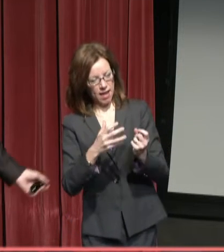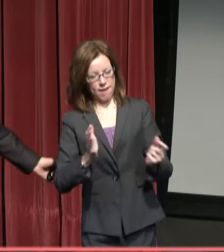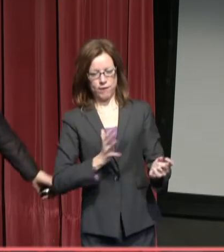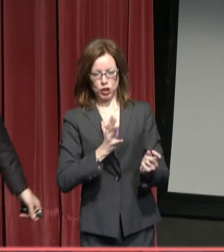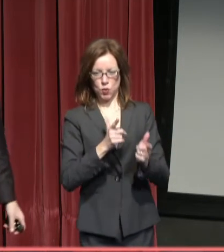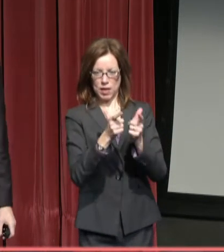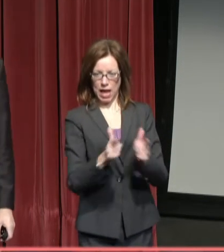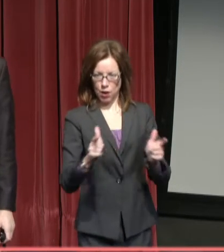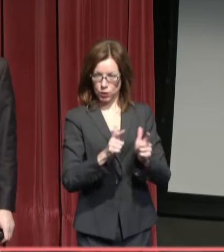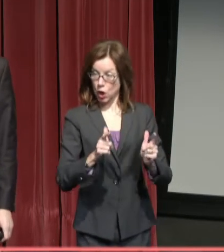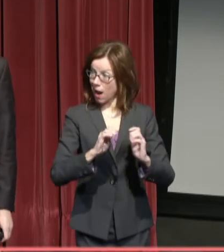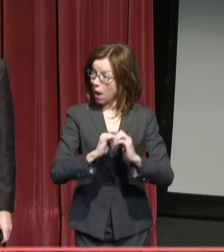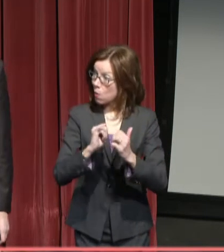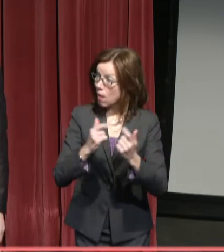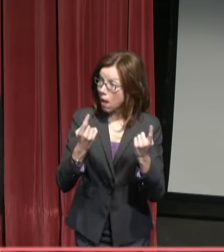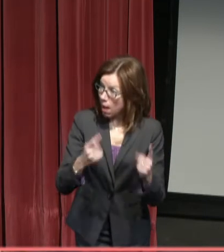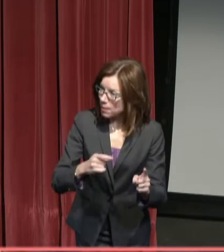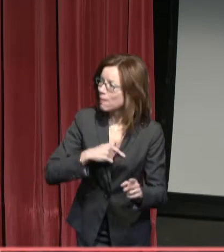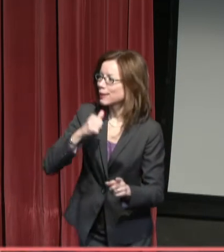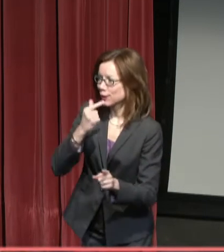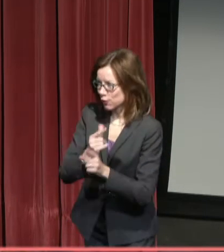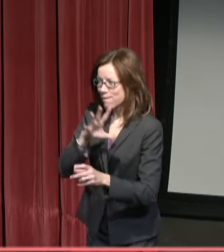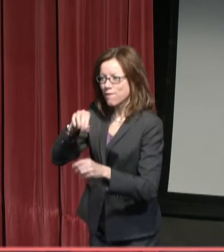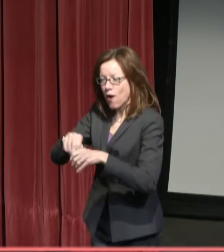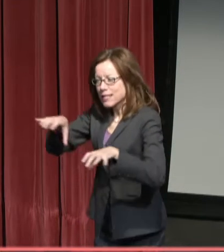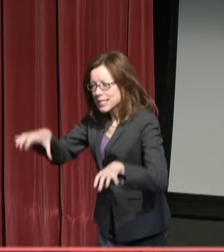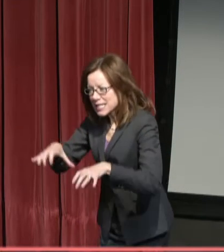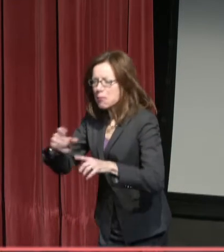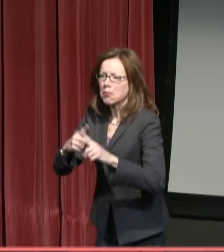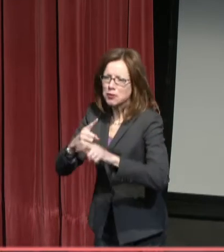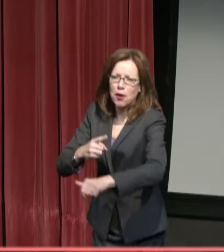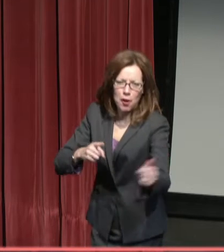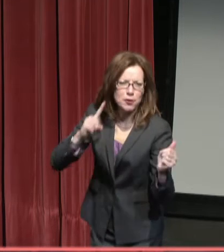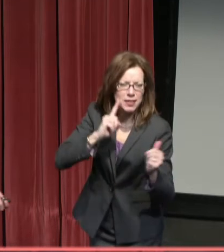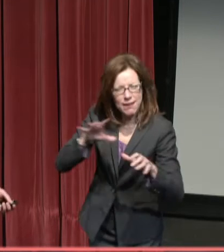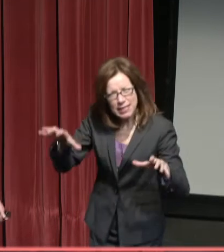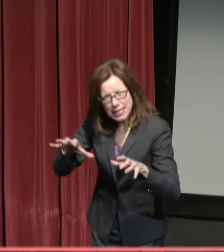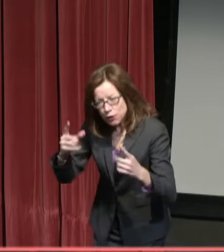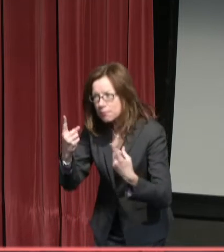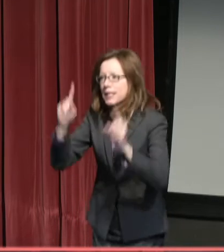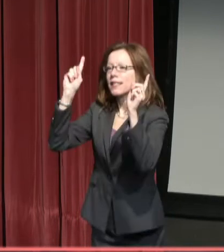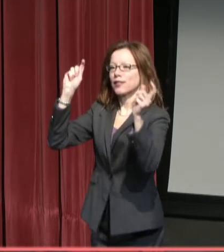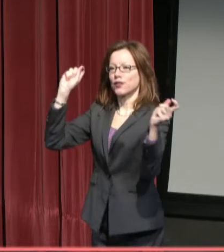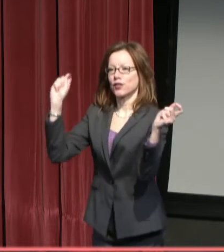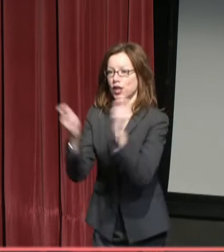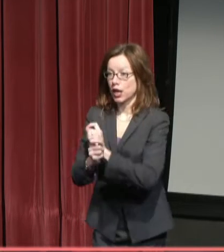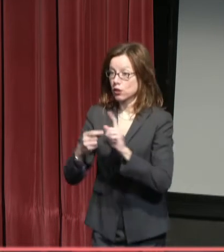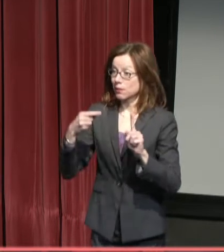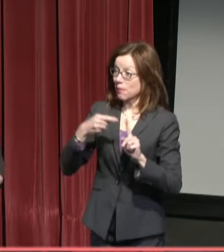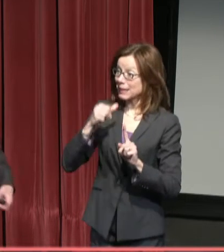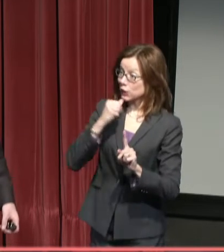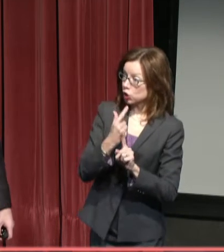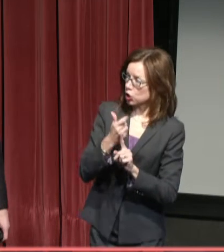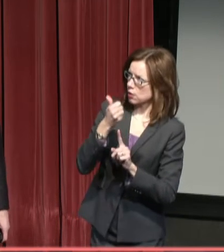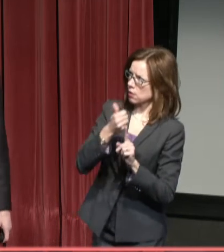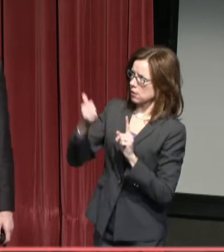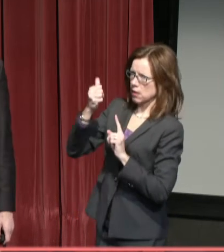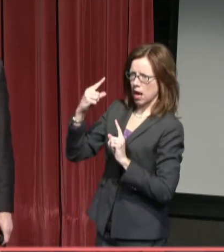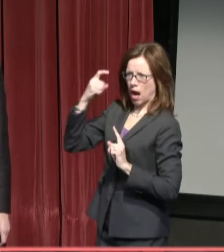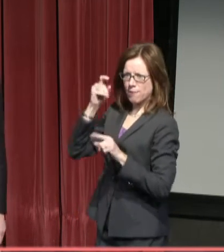Victoria was very instrumental, along with many other Deaf people, in making that happen, because she was the key government advisor pushing that along.